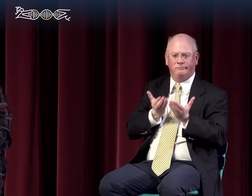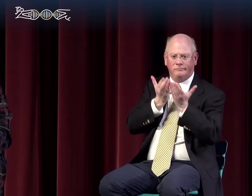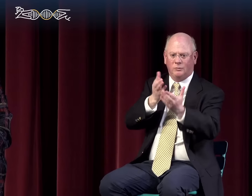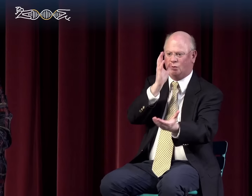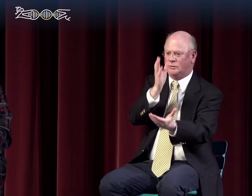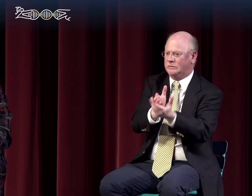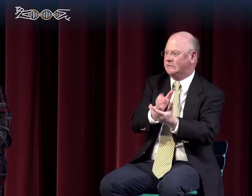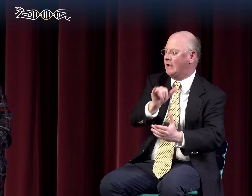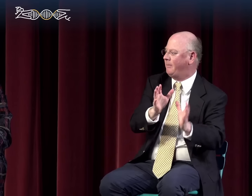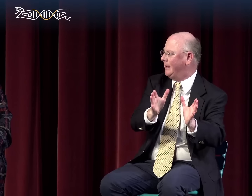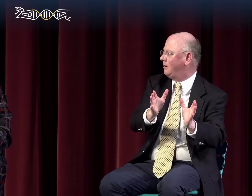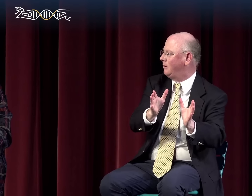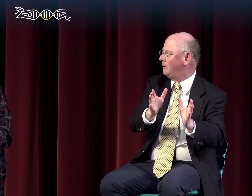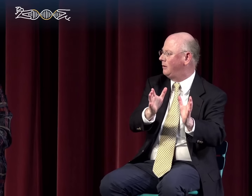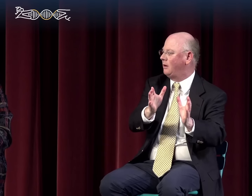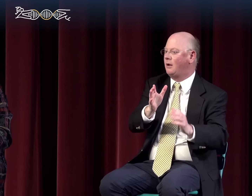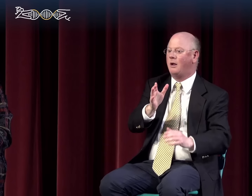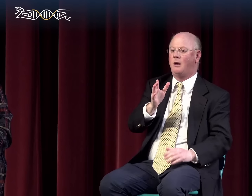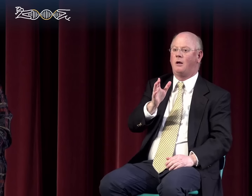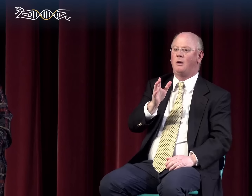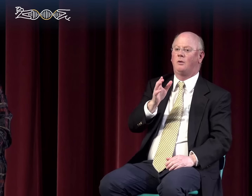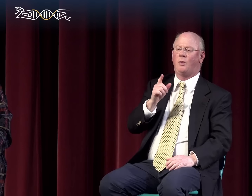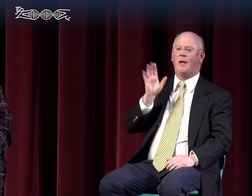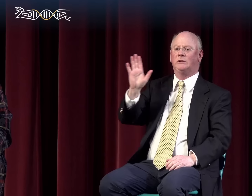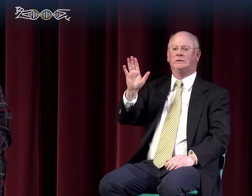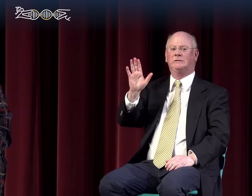He wanted to stop that from happening.